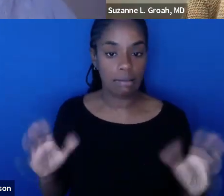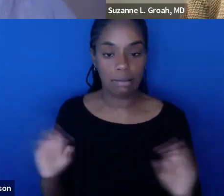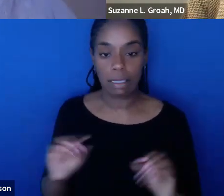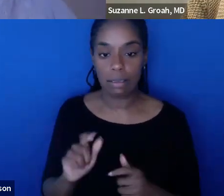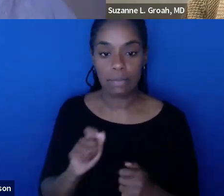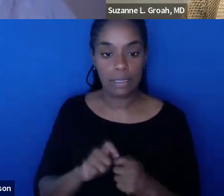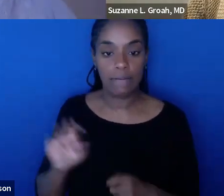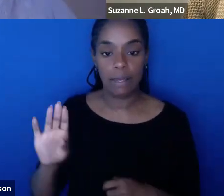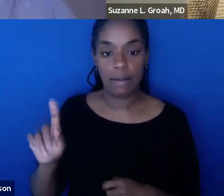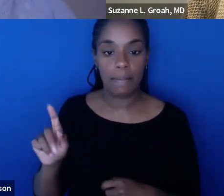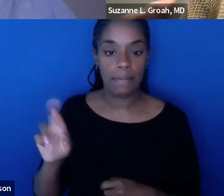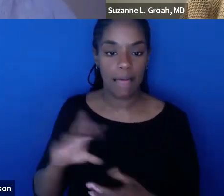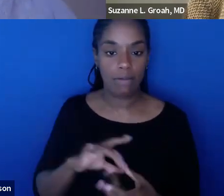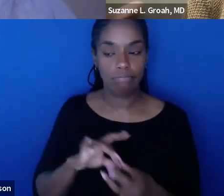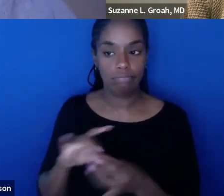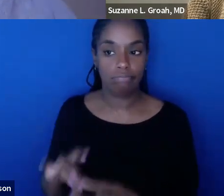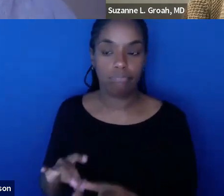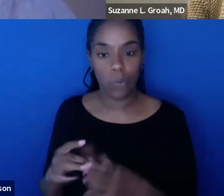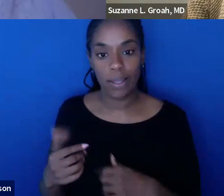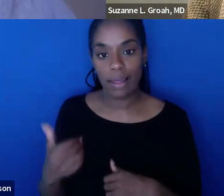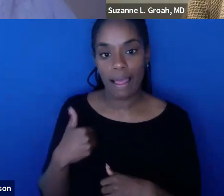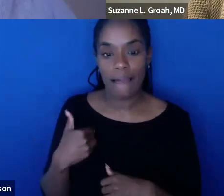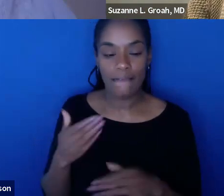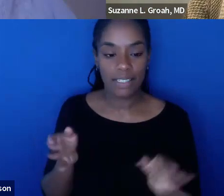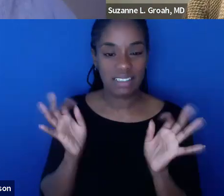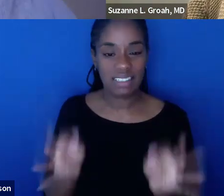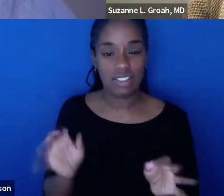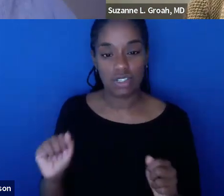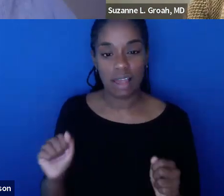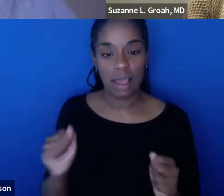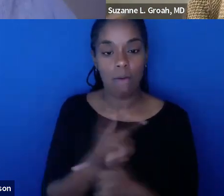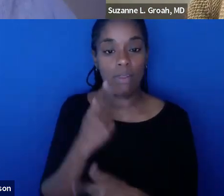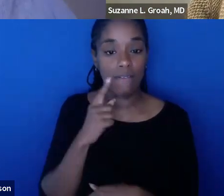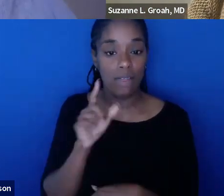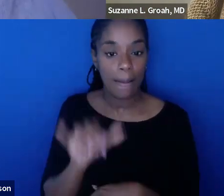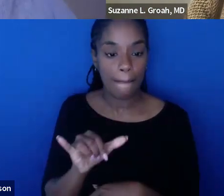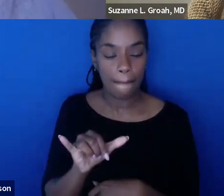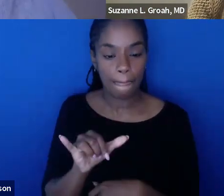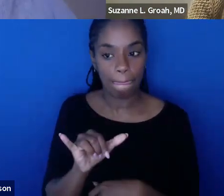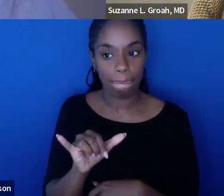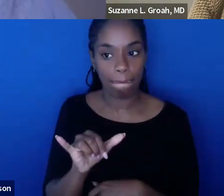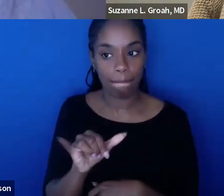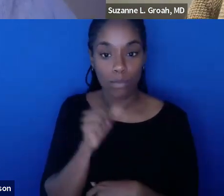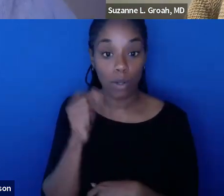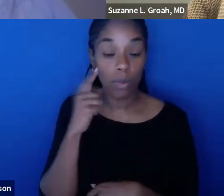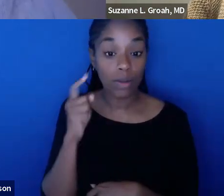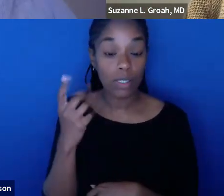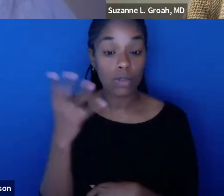We have sort of a decision algorithm for that. We don't think you need to go get evaluated for urinary tract